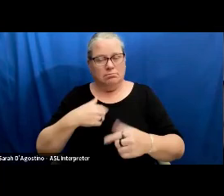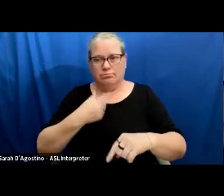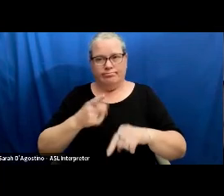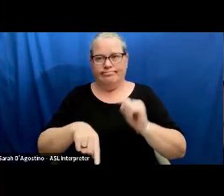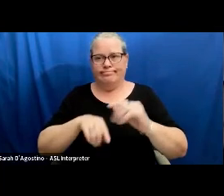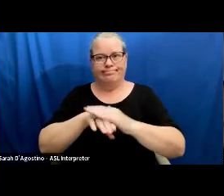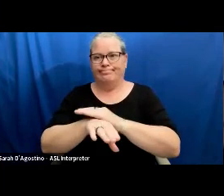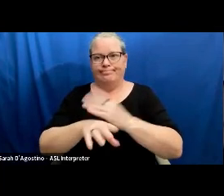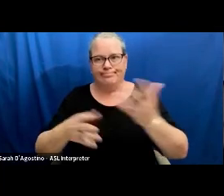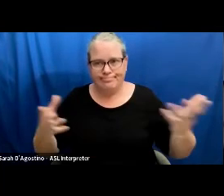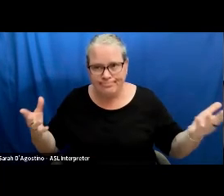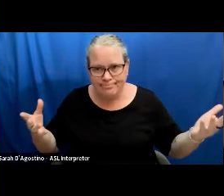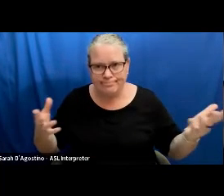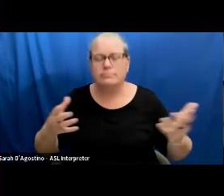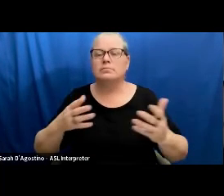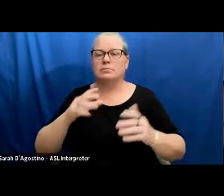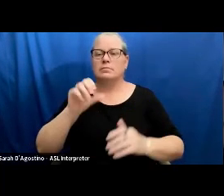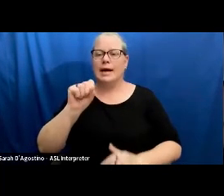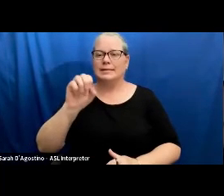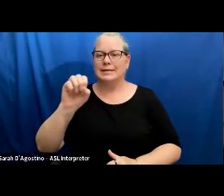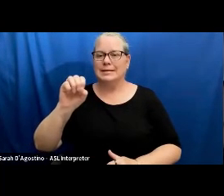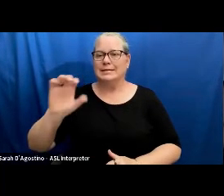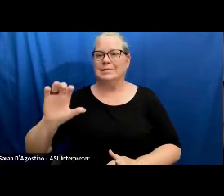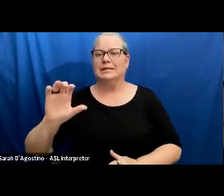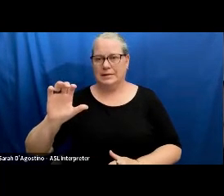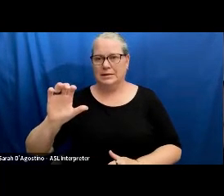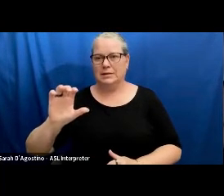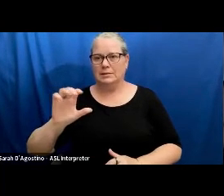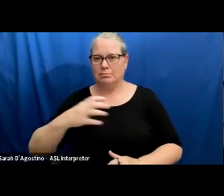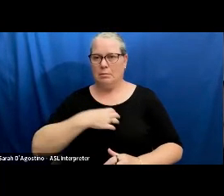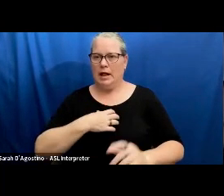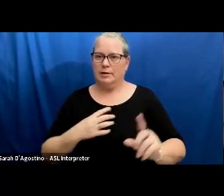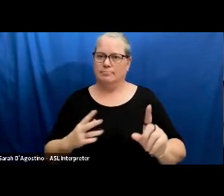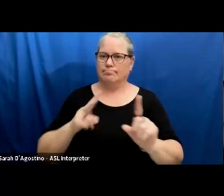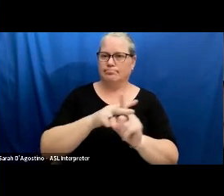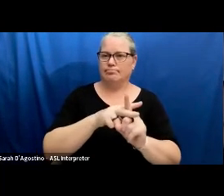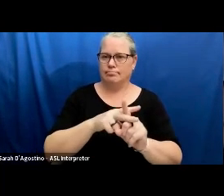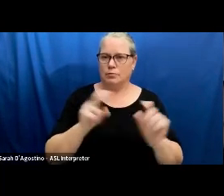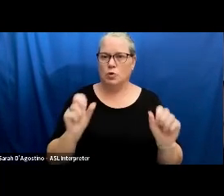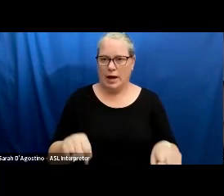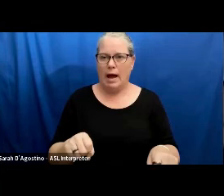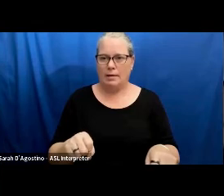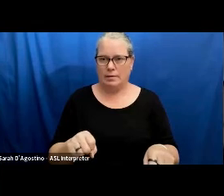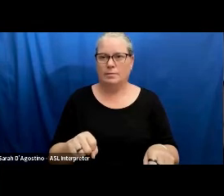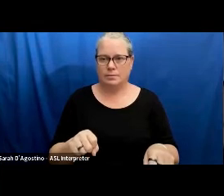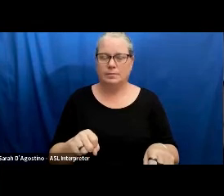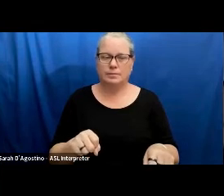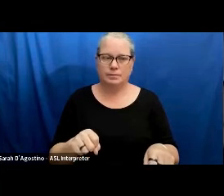you can file a complaint with the state election enforcement committee and ask them to investigate